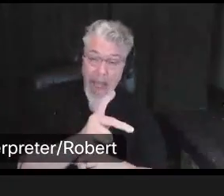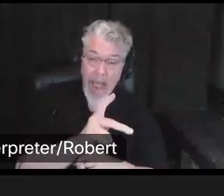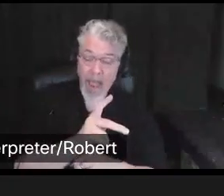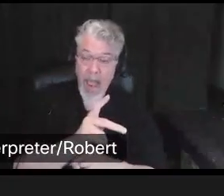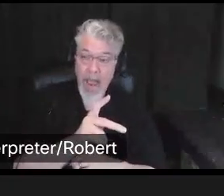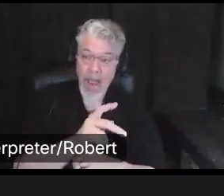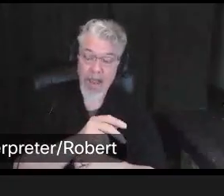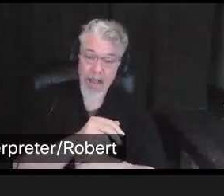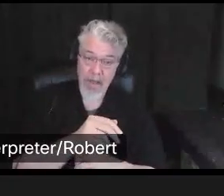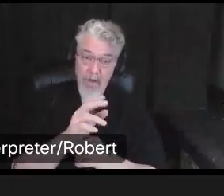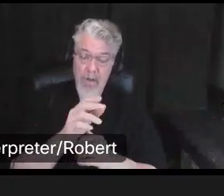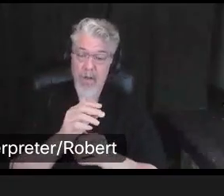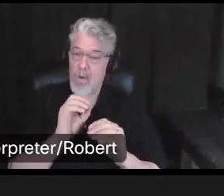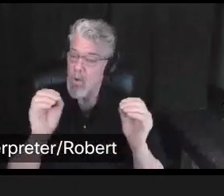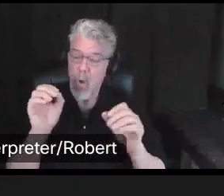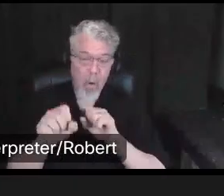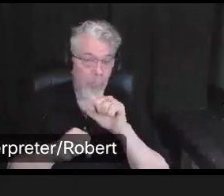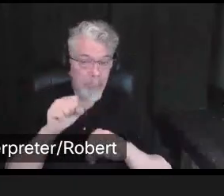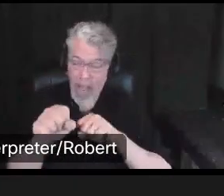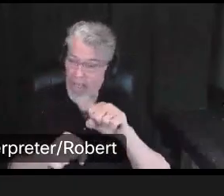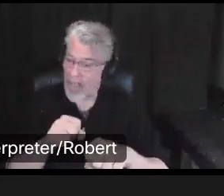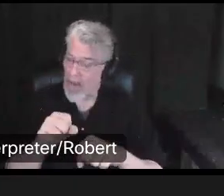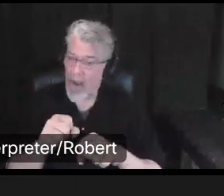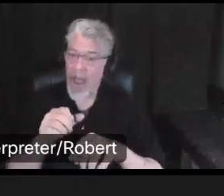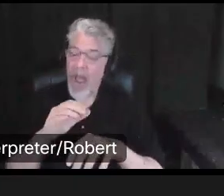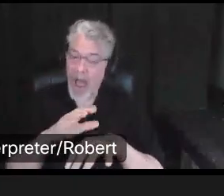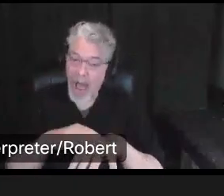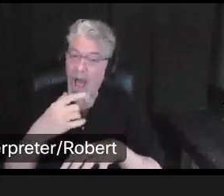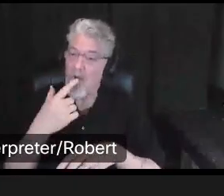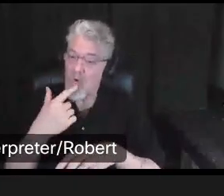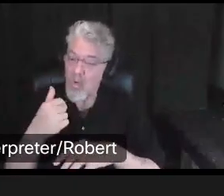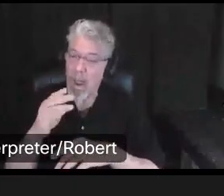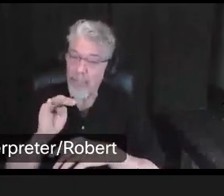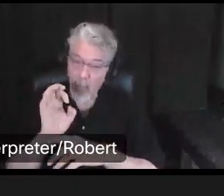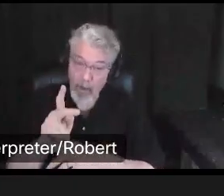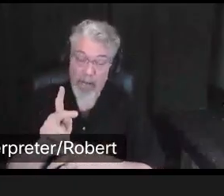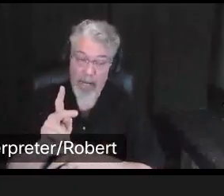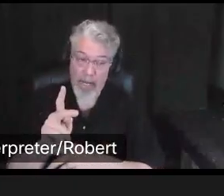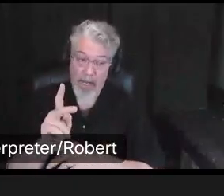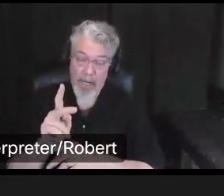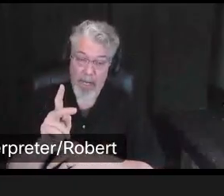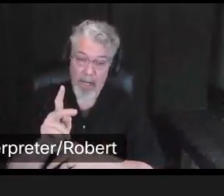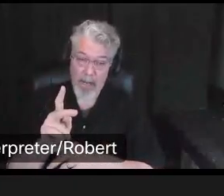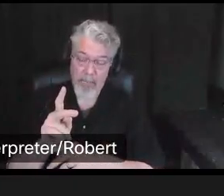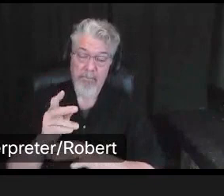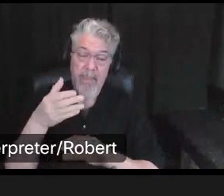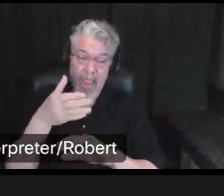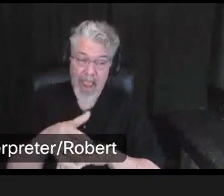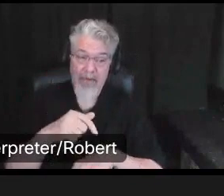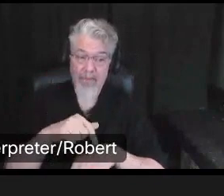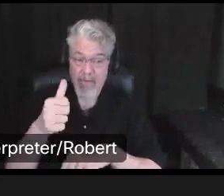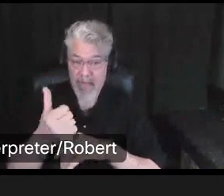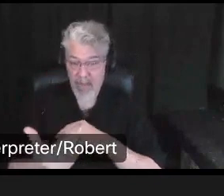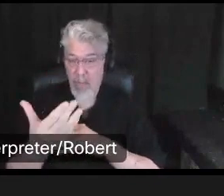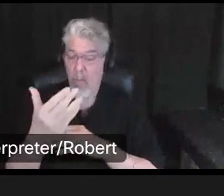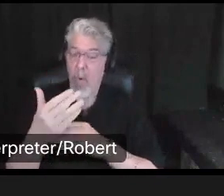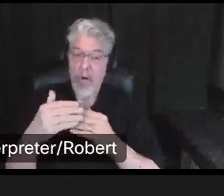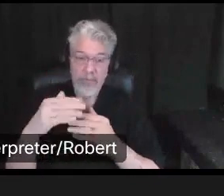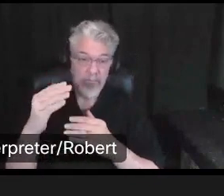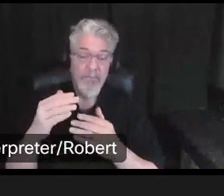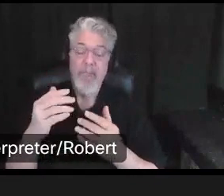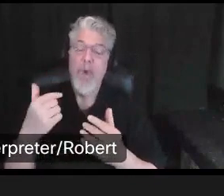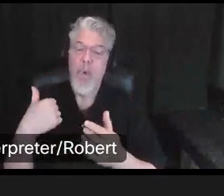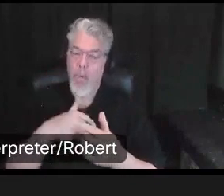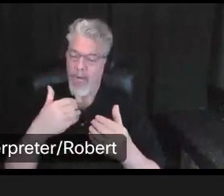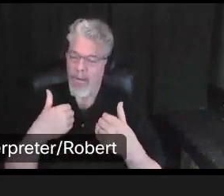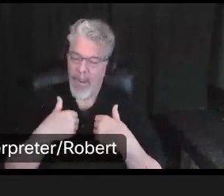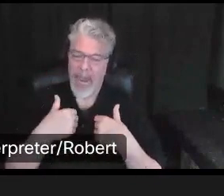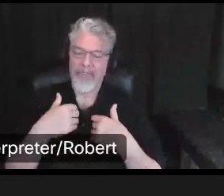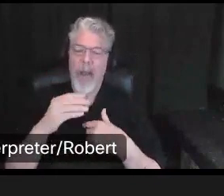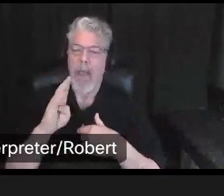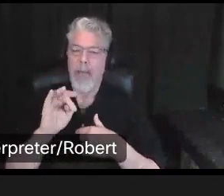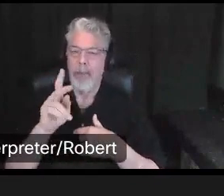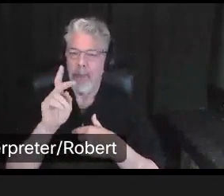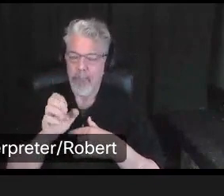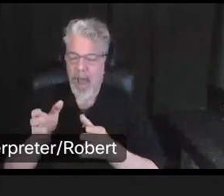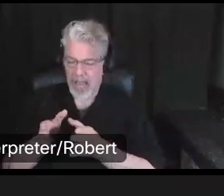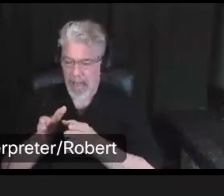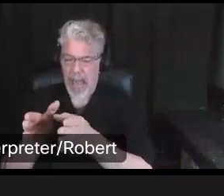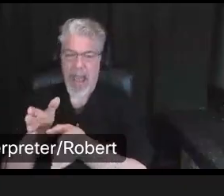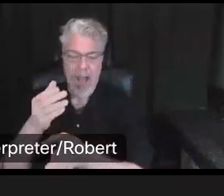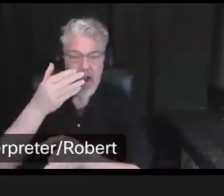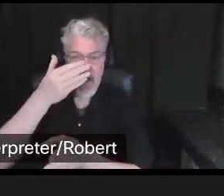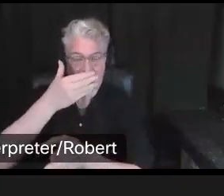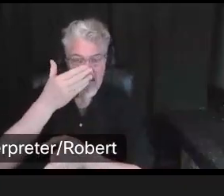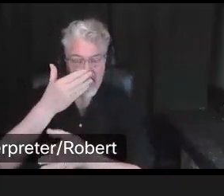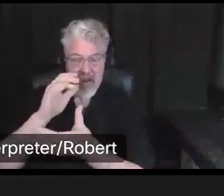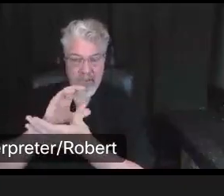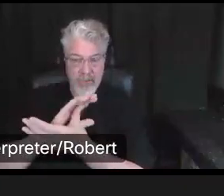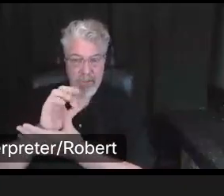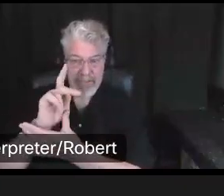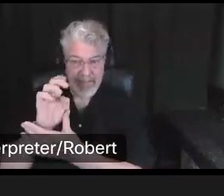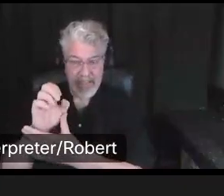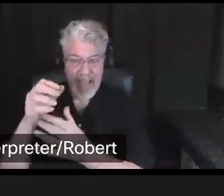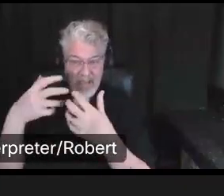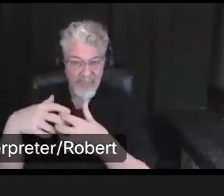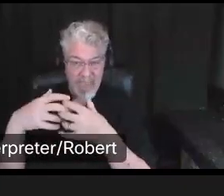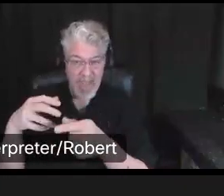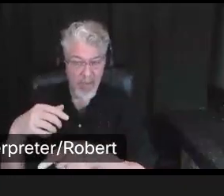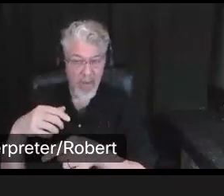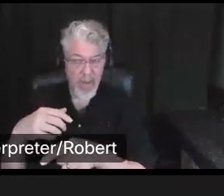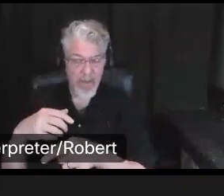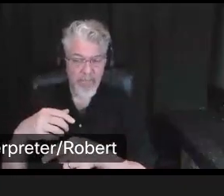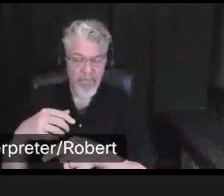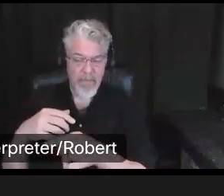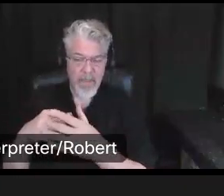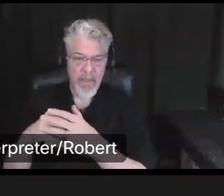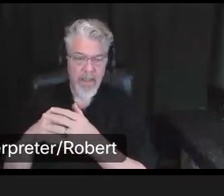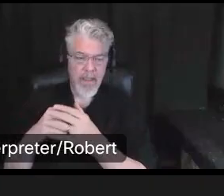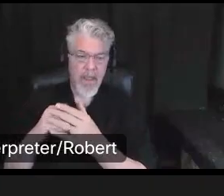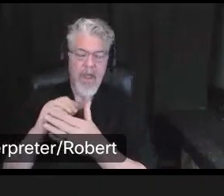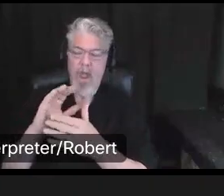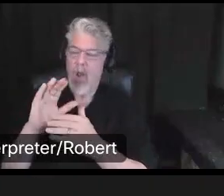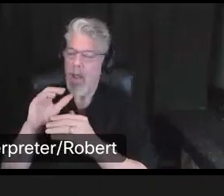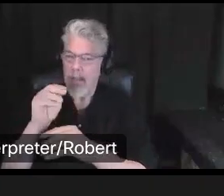To NO bike riding on our red brick after 10:00 A.M. we have a bike lane in front of the cheese cake factory and the merits and old officials made it.